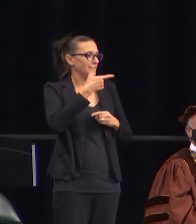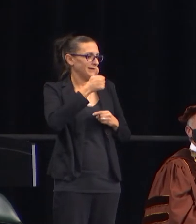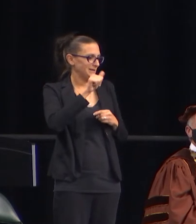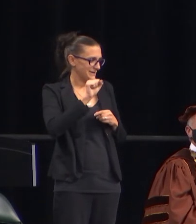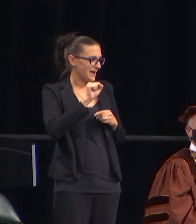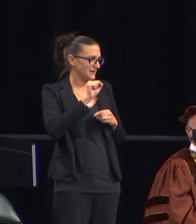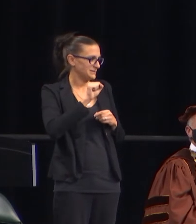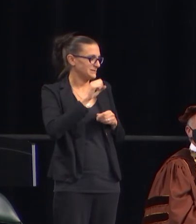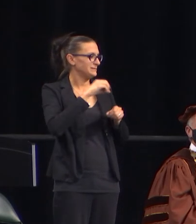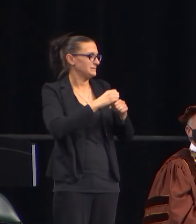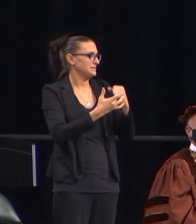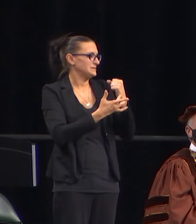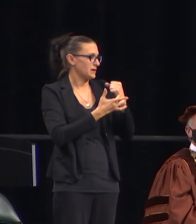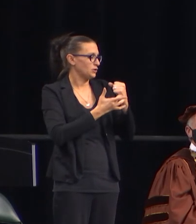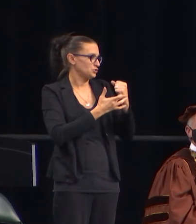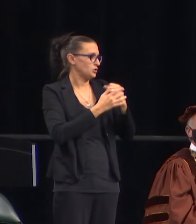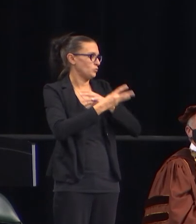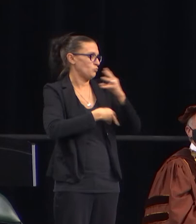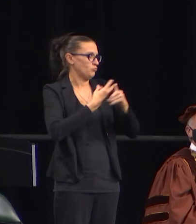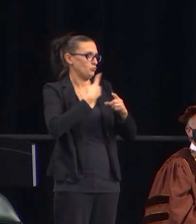into the technology world we see today.